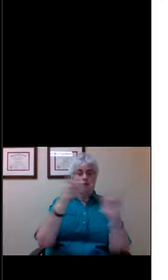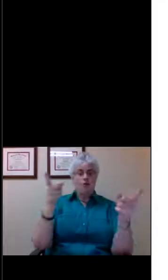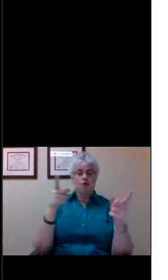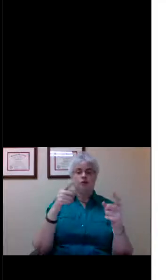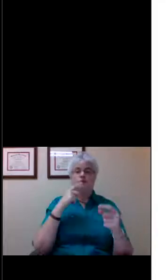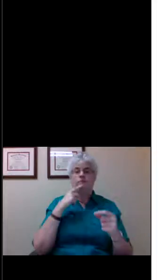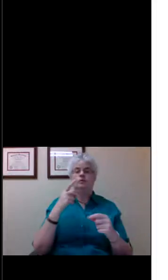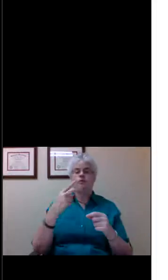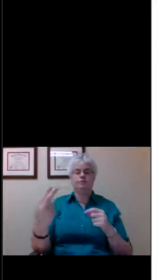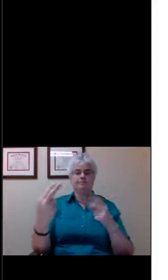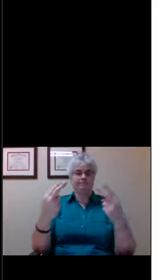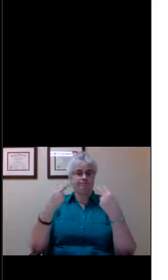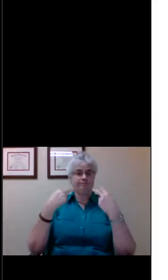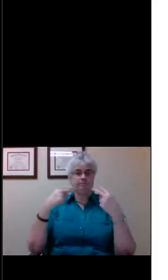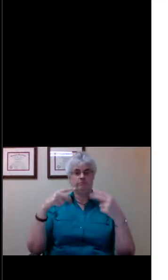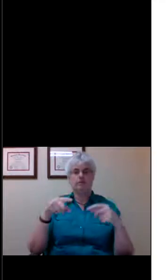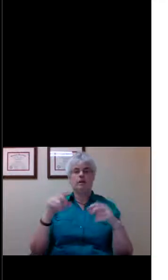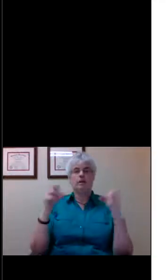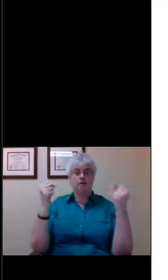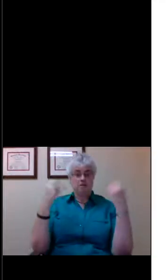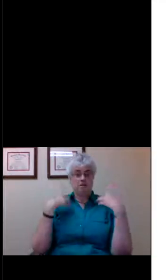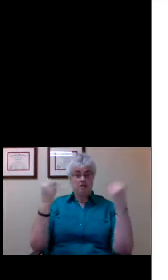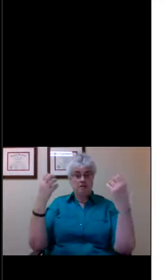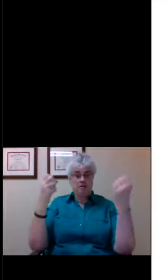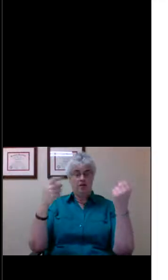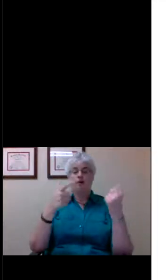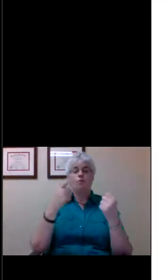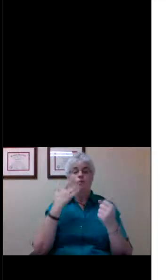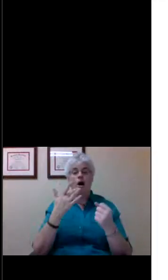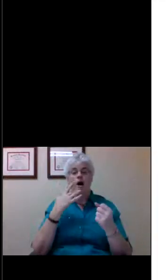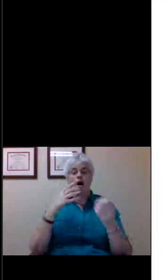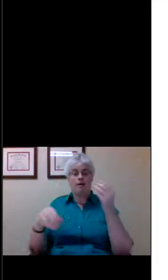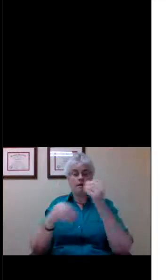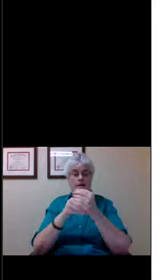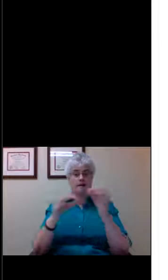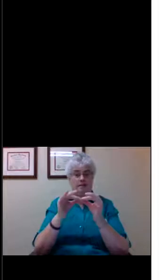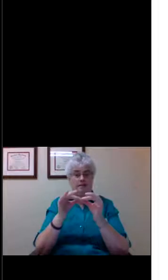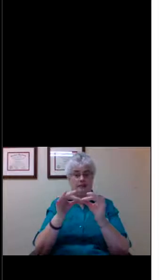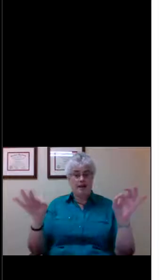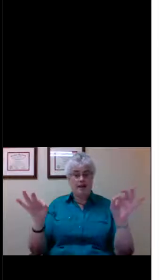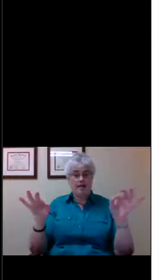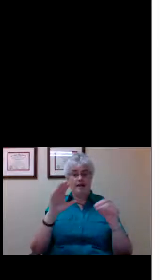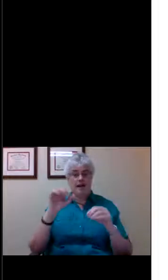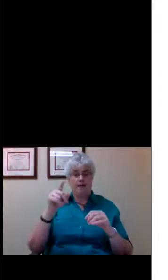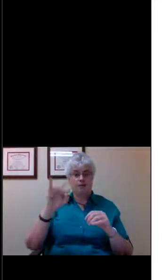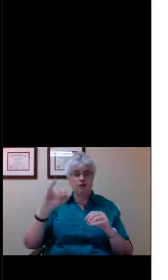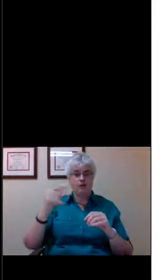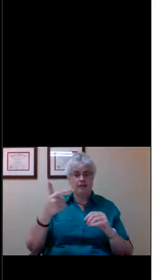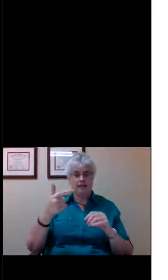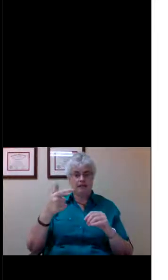the chat box. So those of you who are seeing me, if you would rather also have